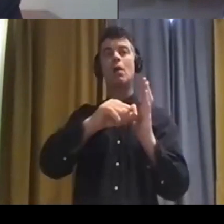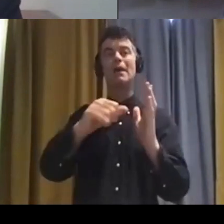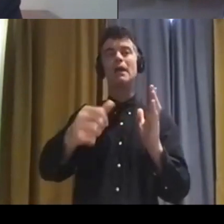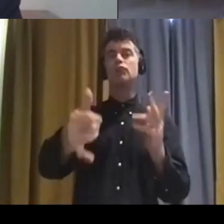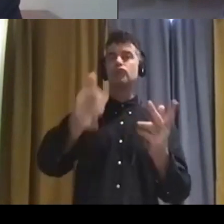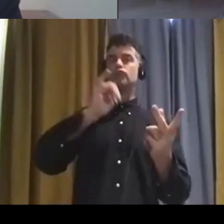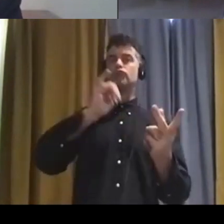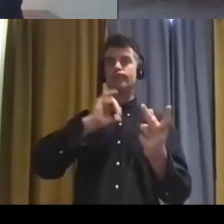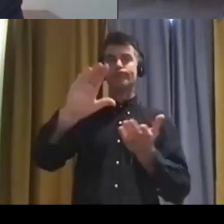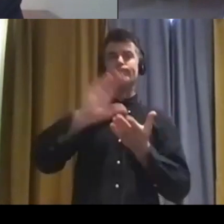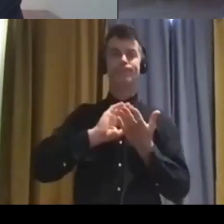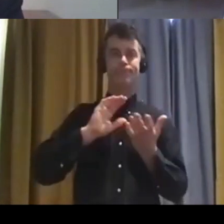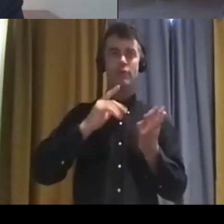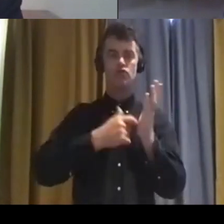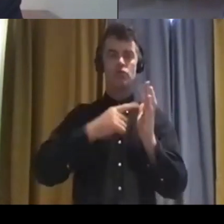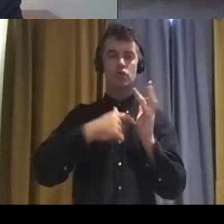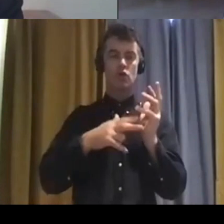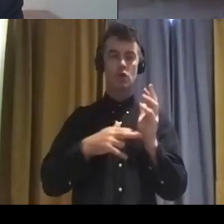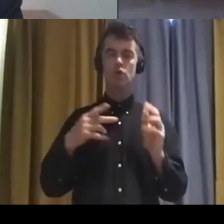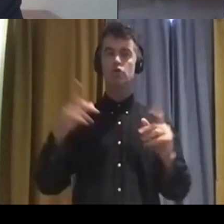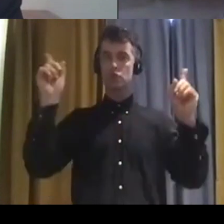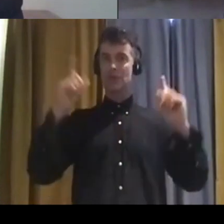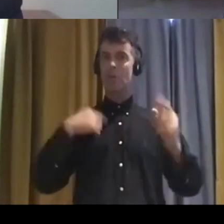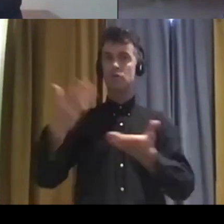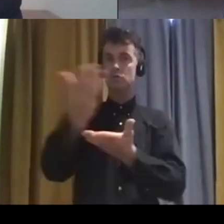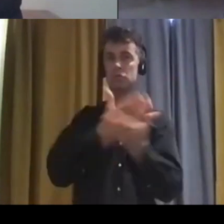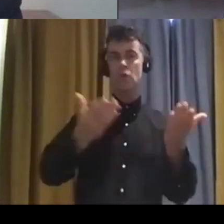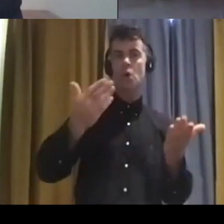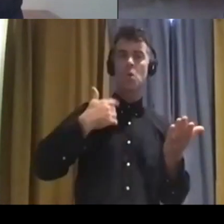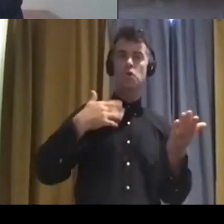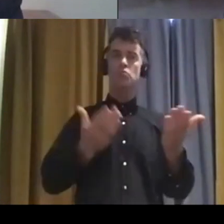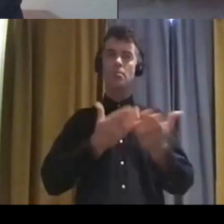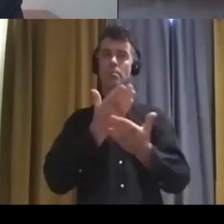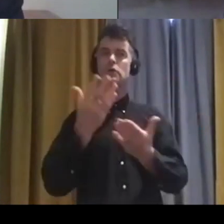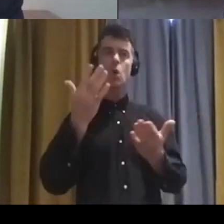phenomena and we want to propose or hypothesise that there's actually a coming convergence